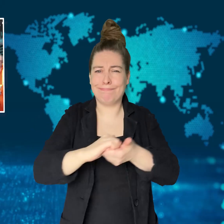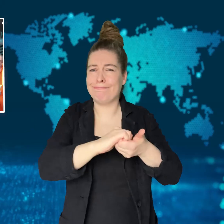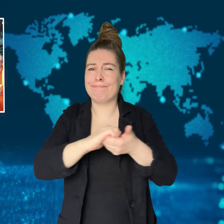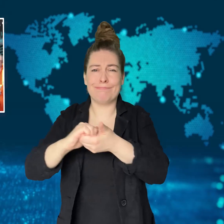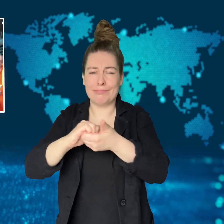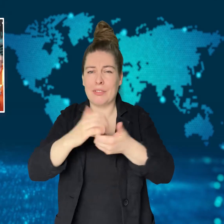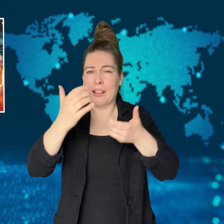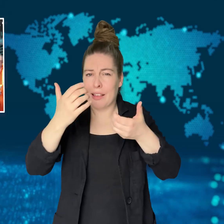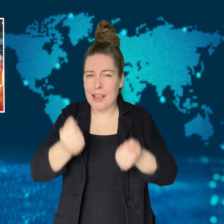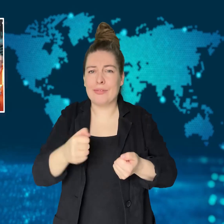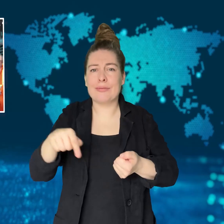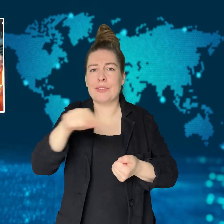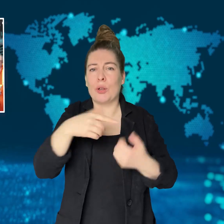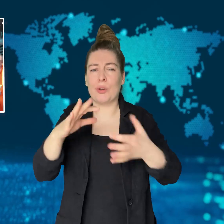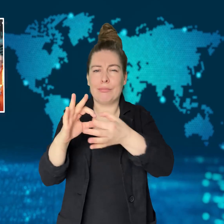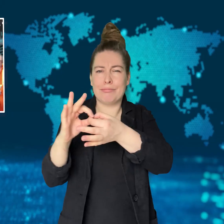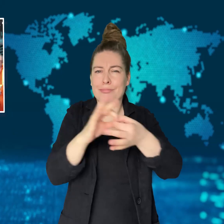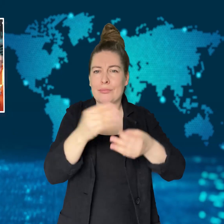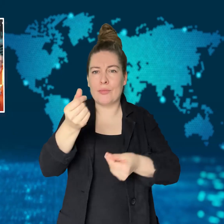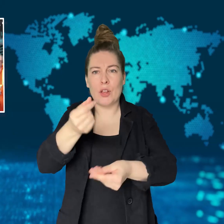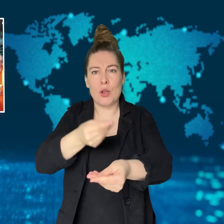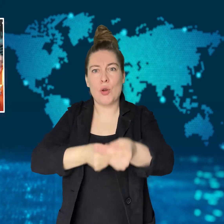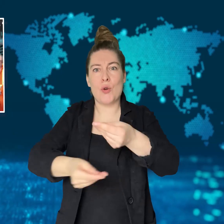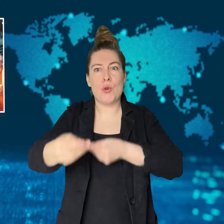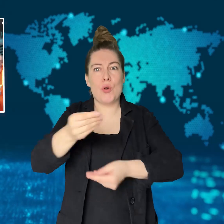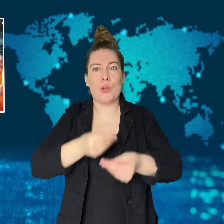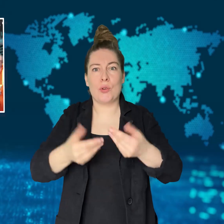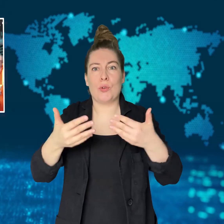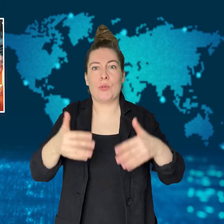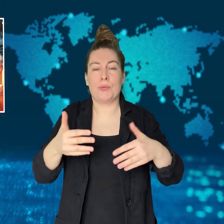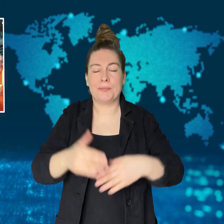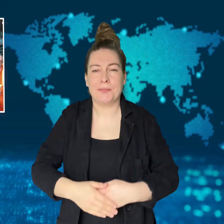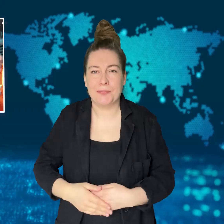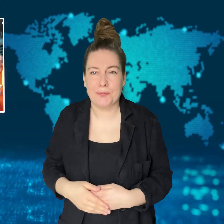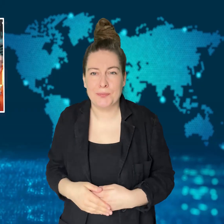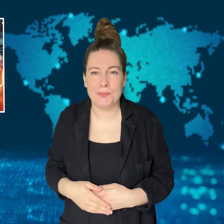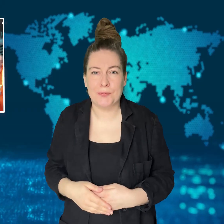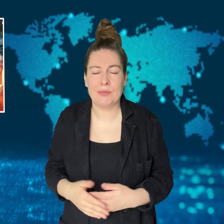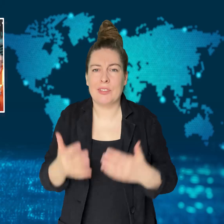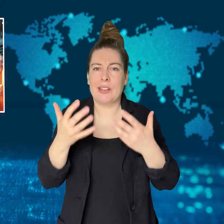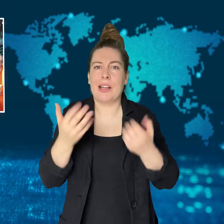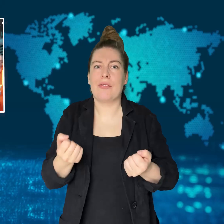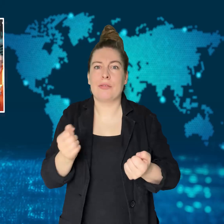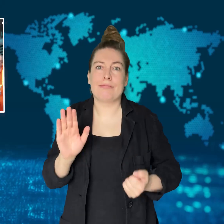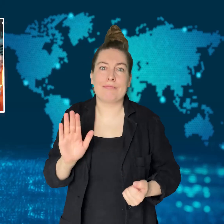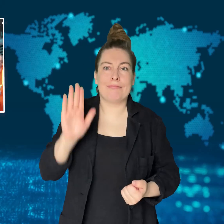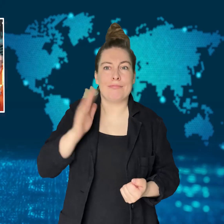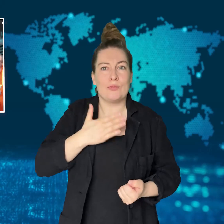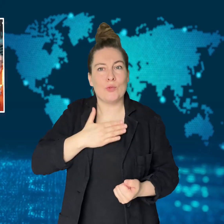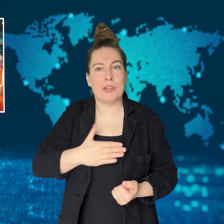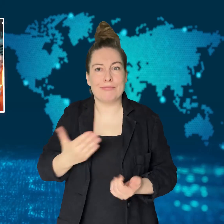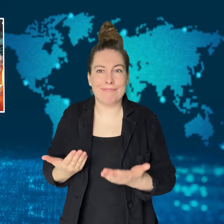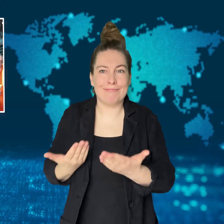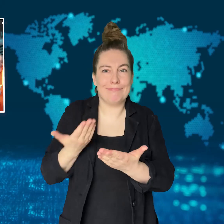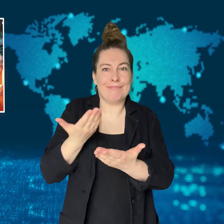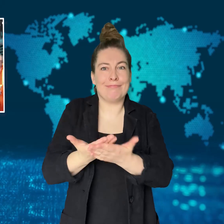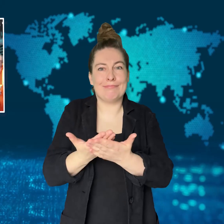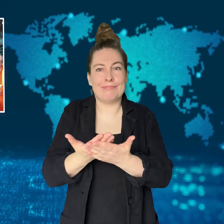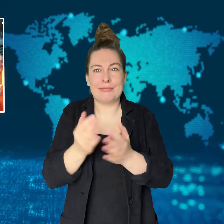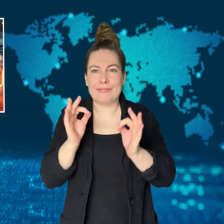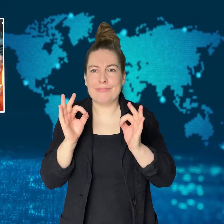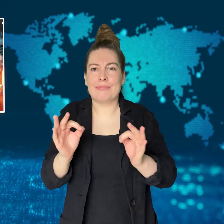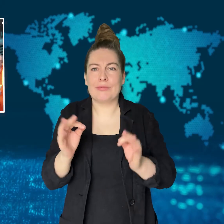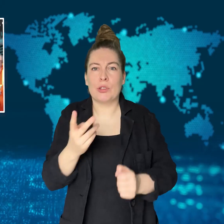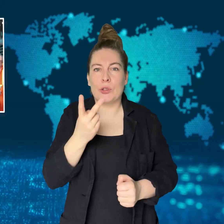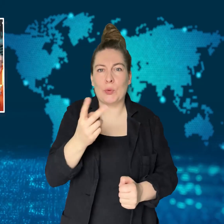had deeply integrated economies for a long time. The two major